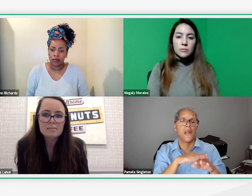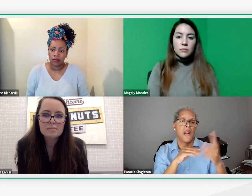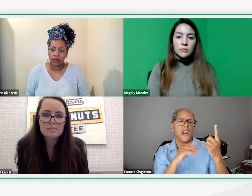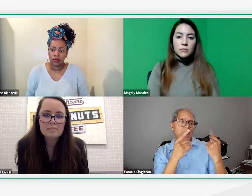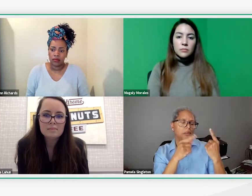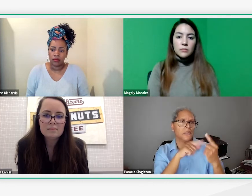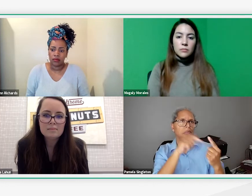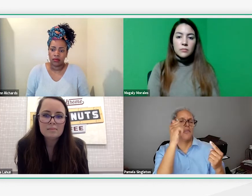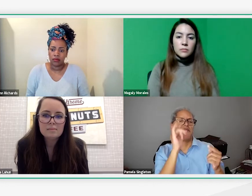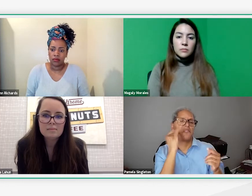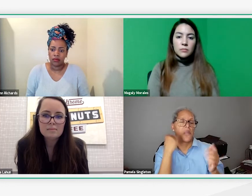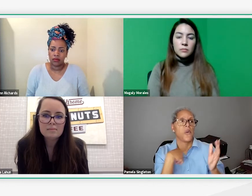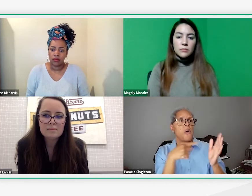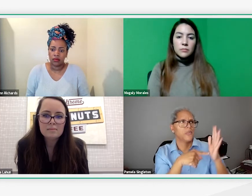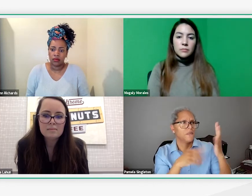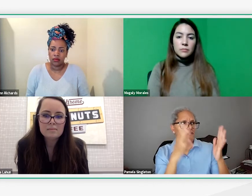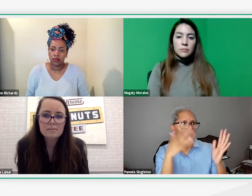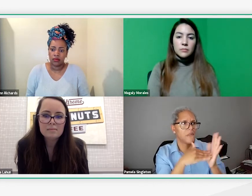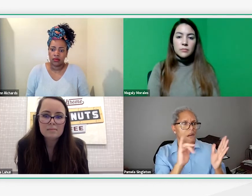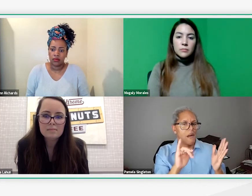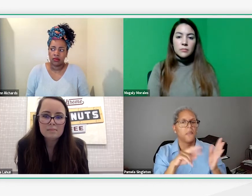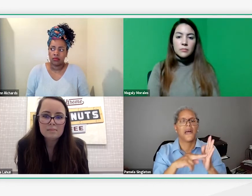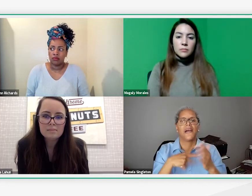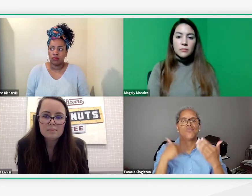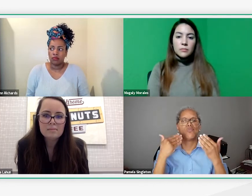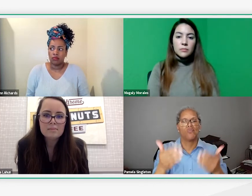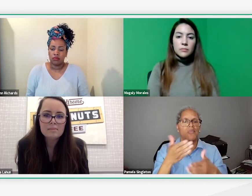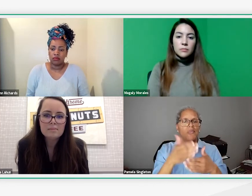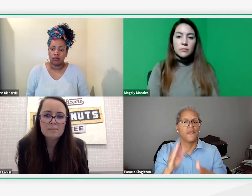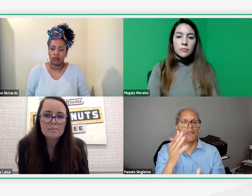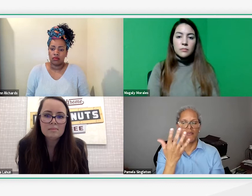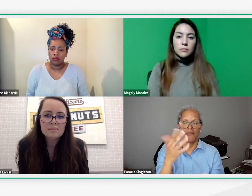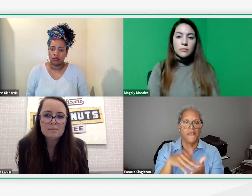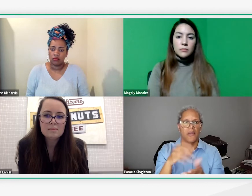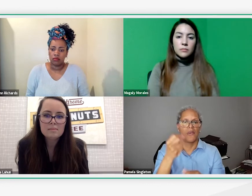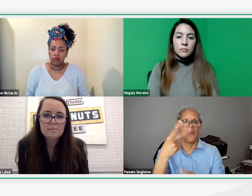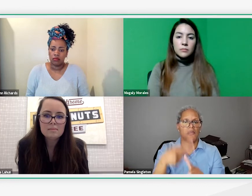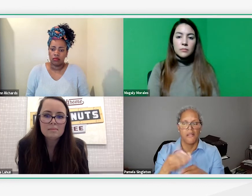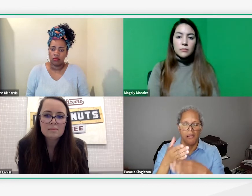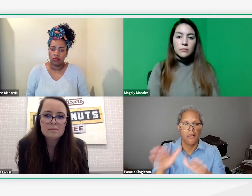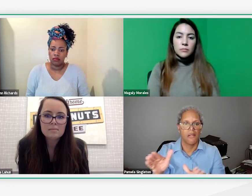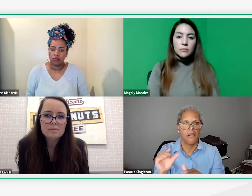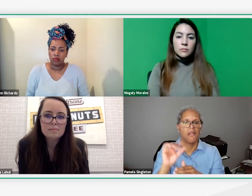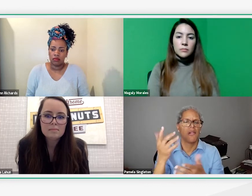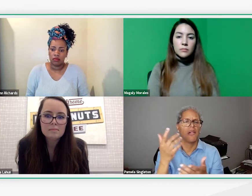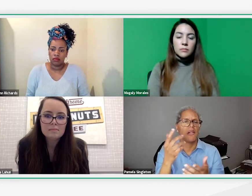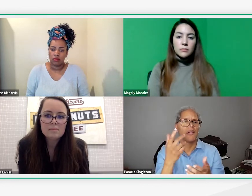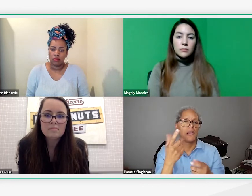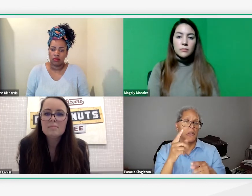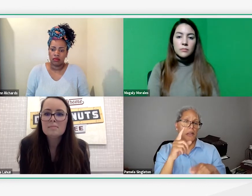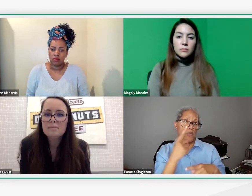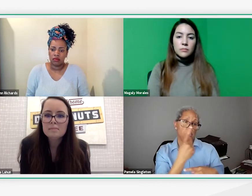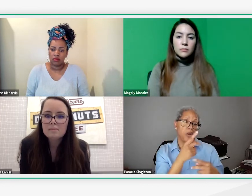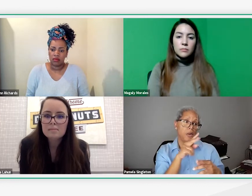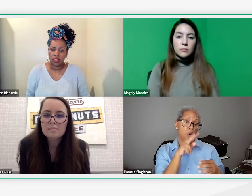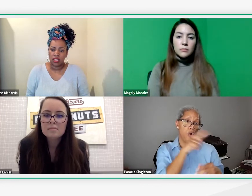or you can base it off of last year's and then divide that out over 12 months.